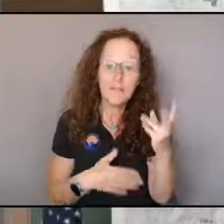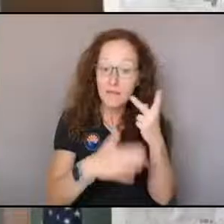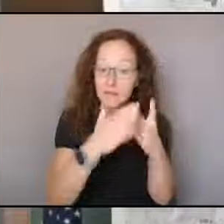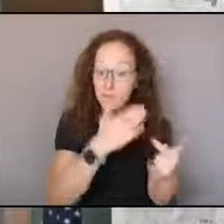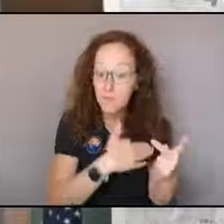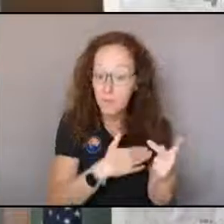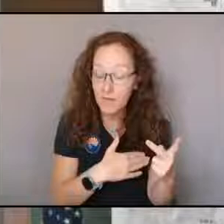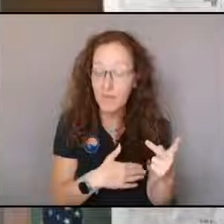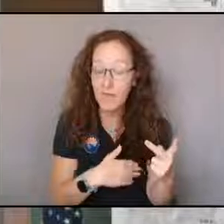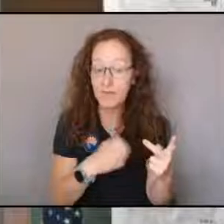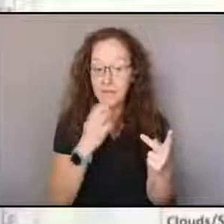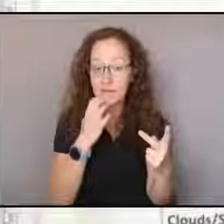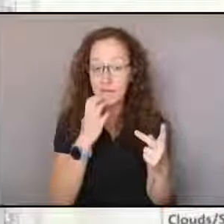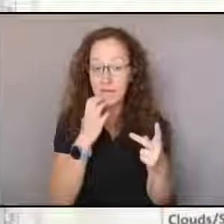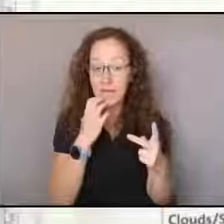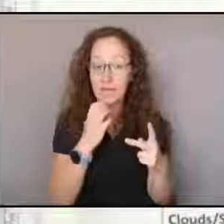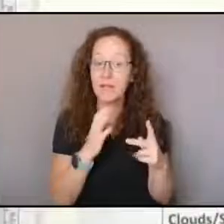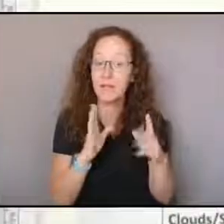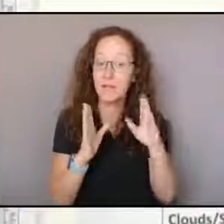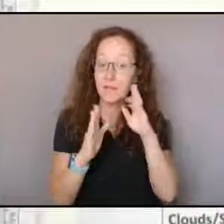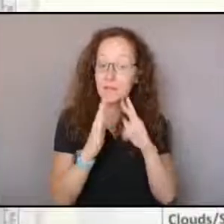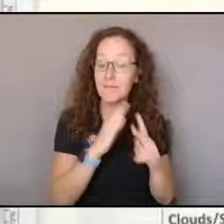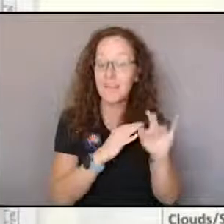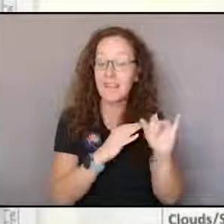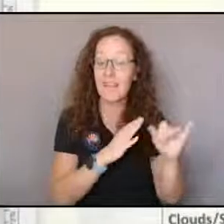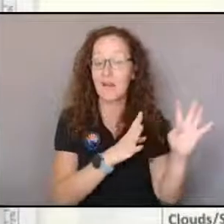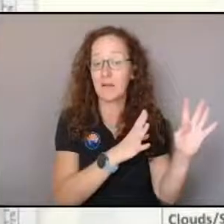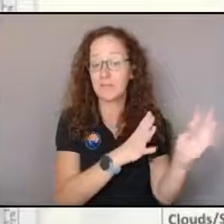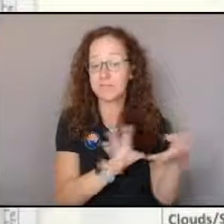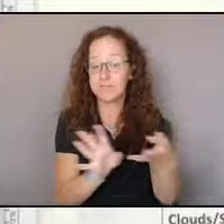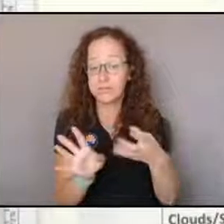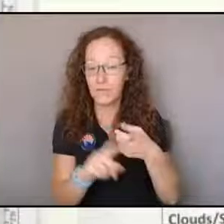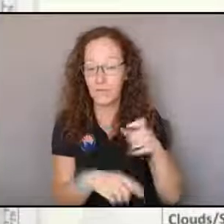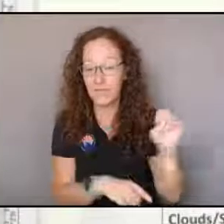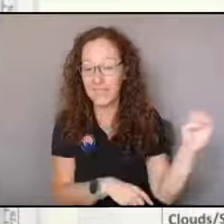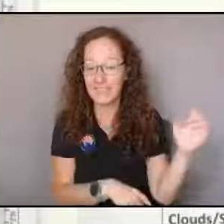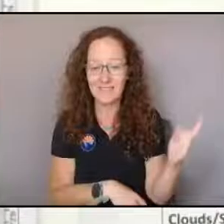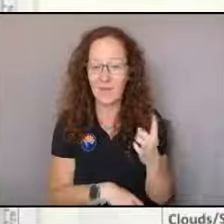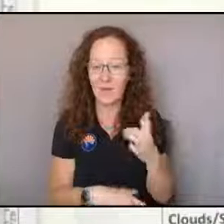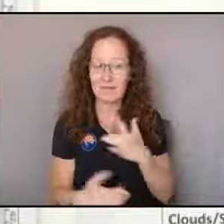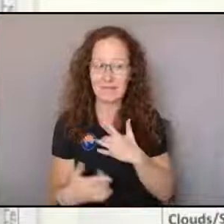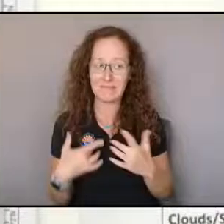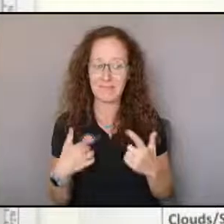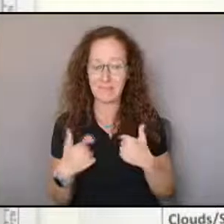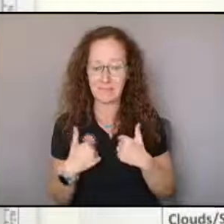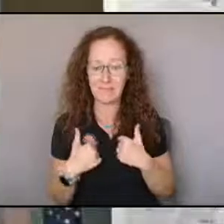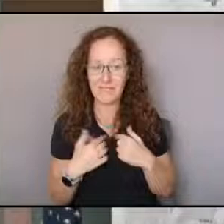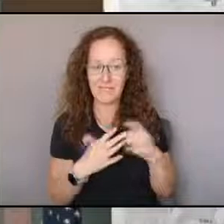WEDNESDAY, THERE IS A PREDICTED EASTERLY WIND. THOSE ARE THE ONES THAT ALWAYS WORRY ME BECAUSE THEY ARE